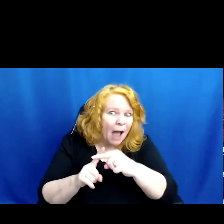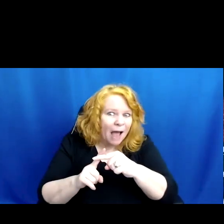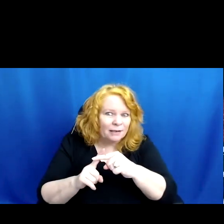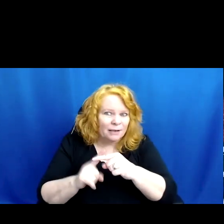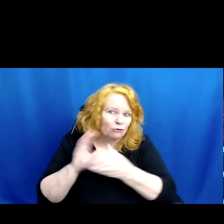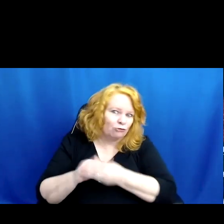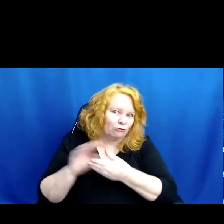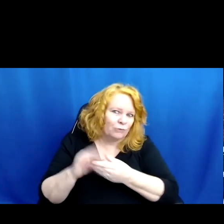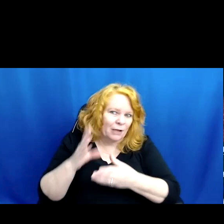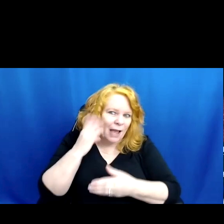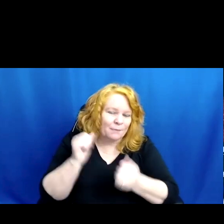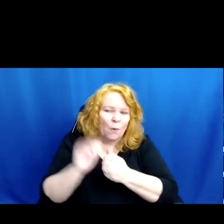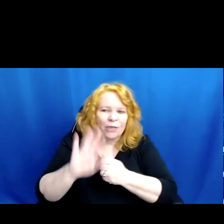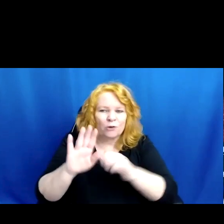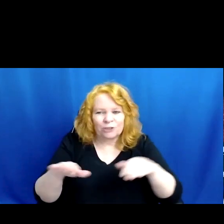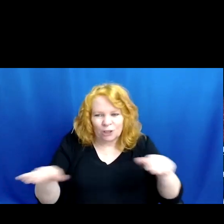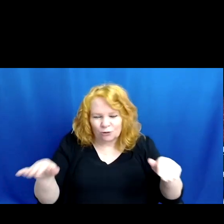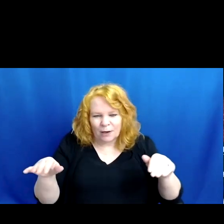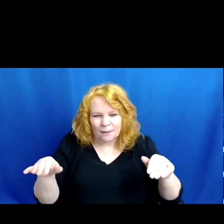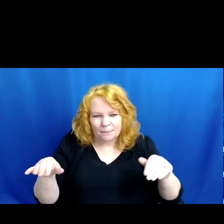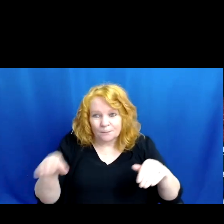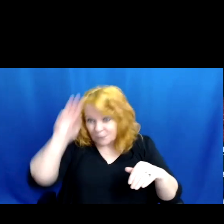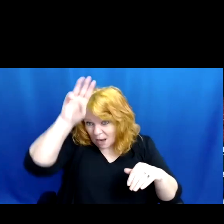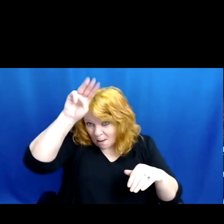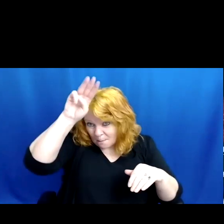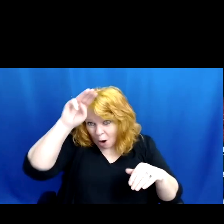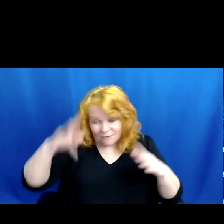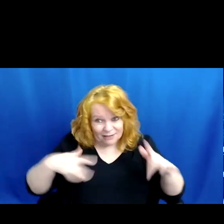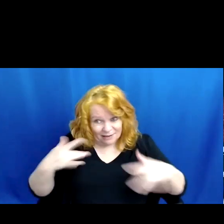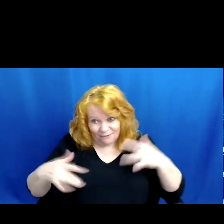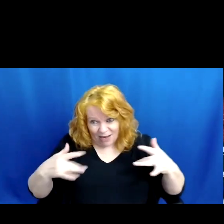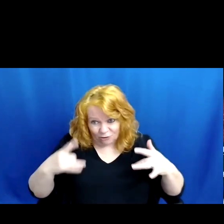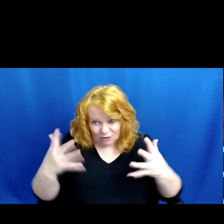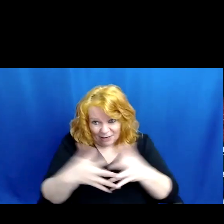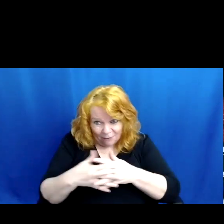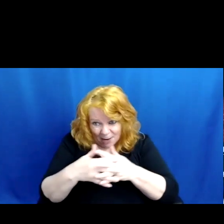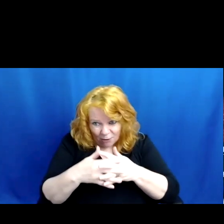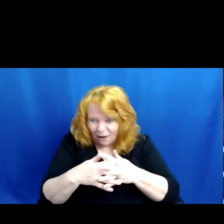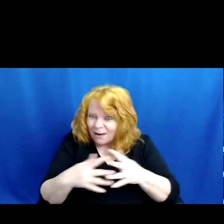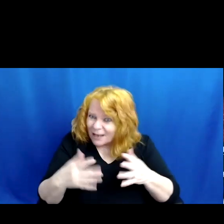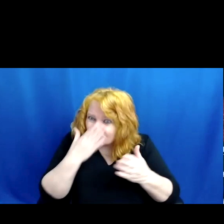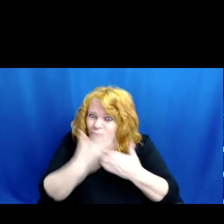Marvin's Adventures to America is a good example of lots of great experiences.